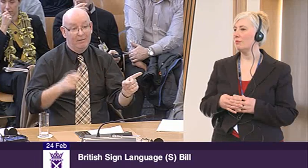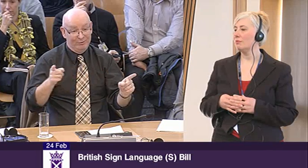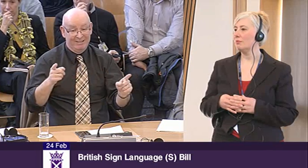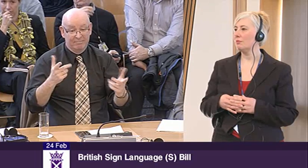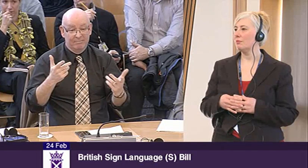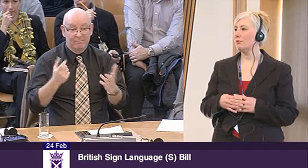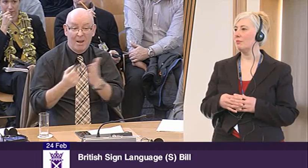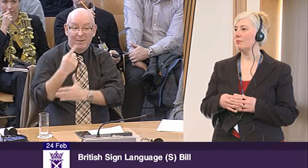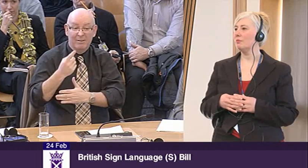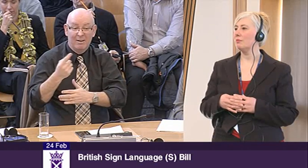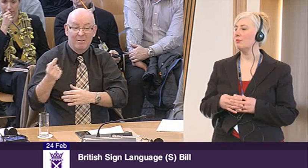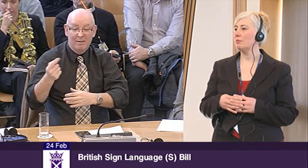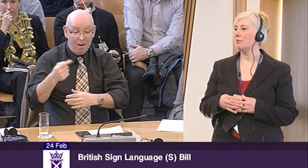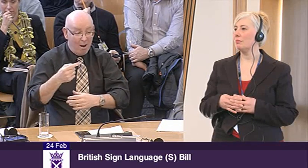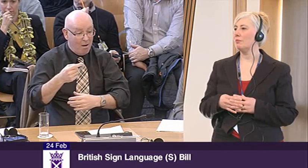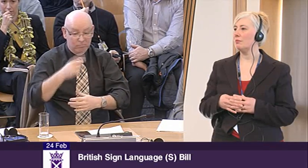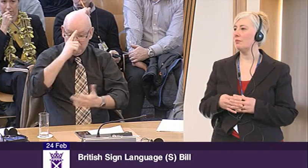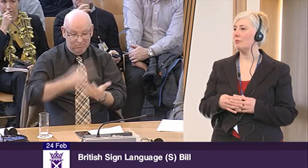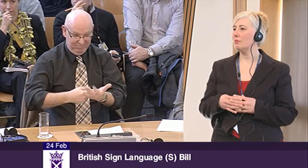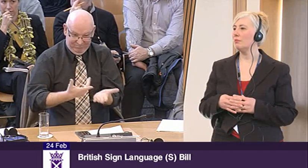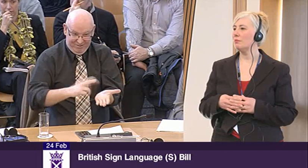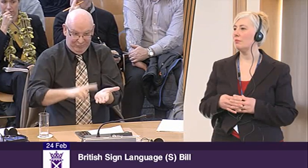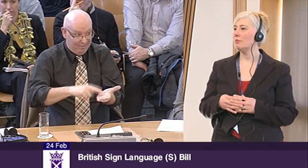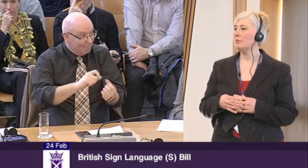and ambassador for British Sign Language as the patron of the British Deaf Association.